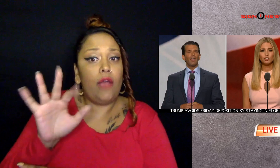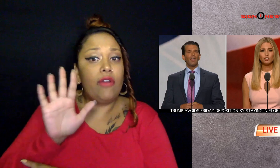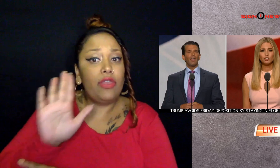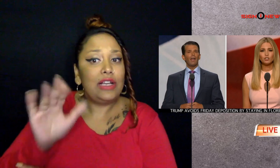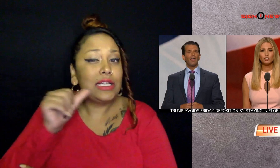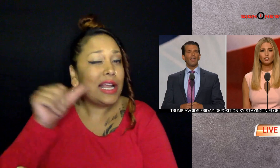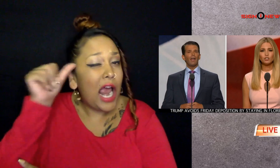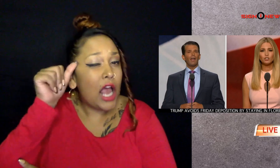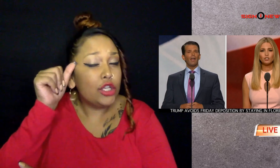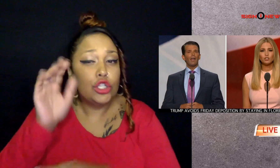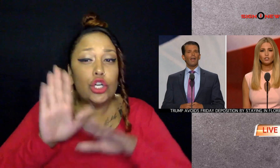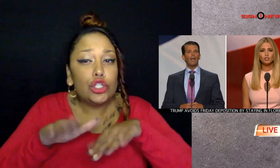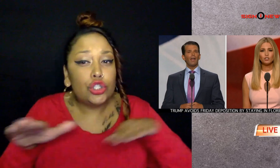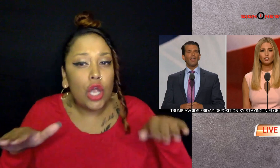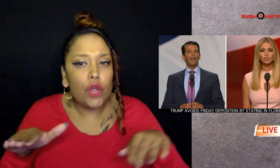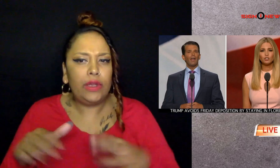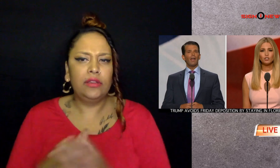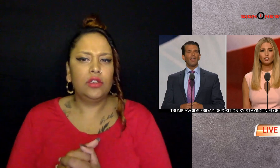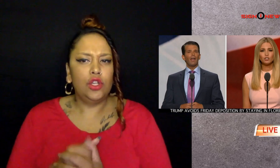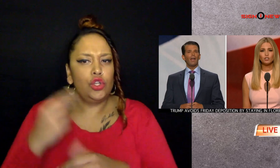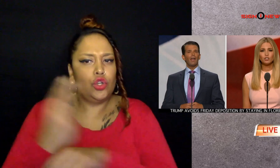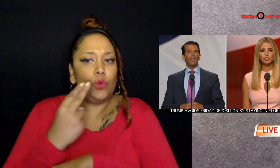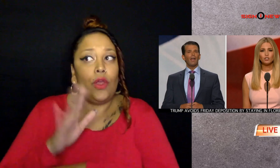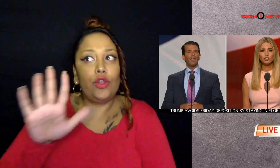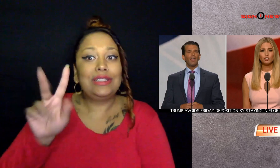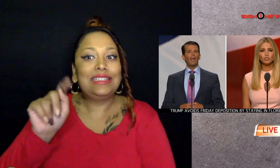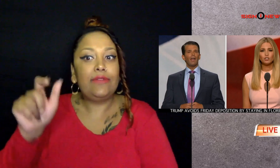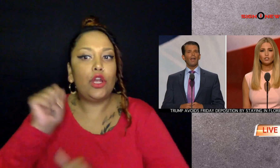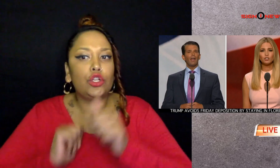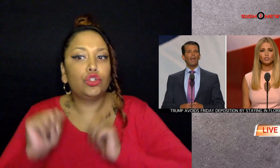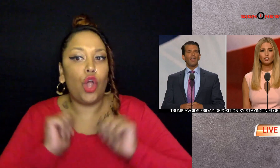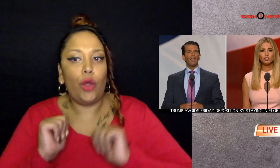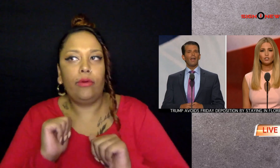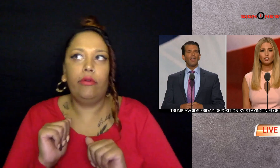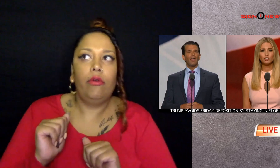it alleges Trump and three of his adult children used his TV show